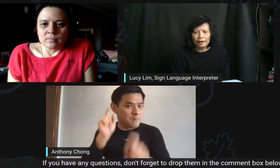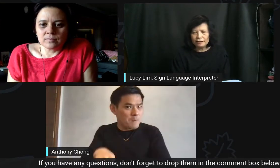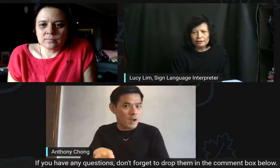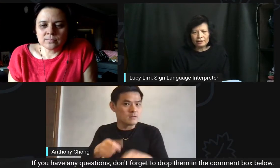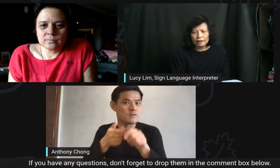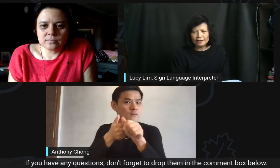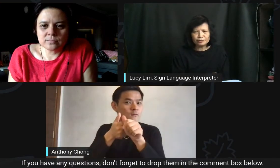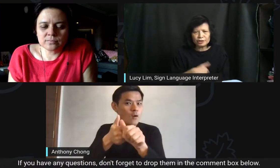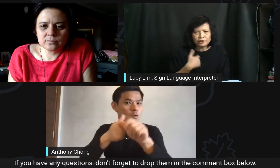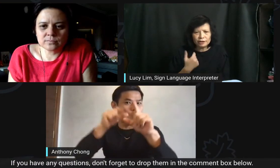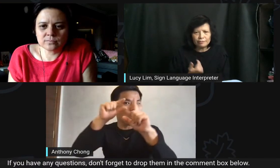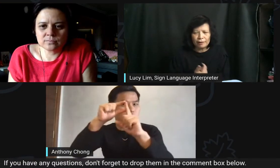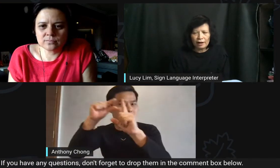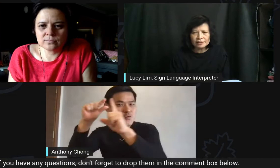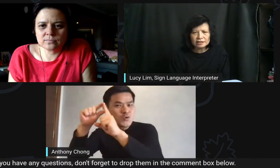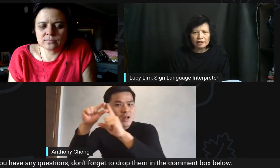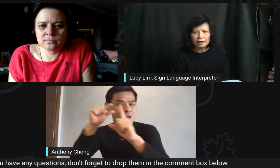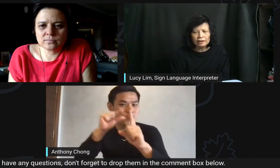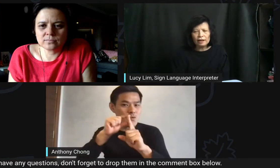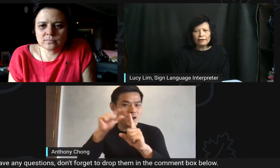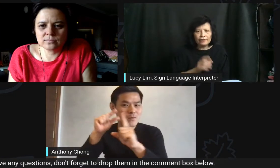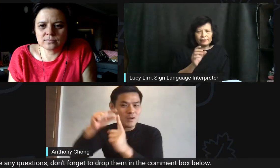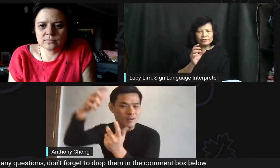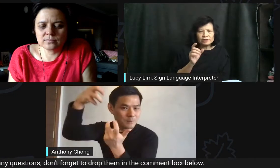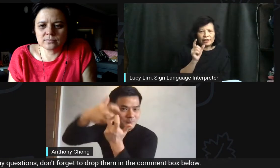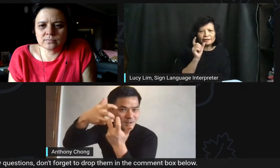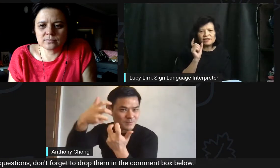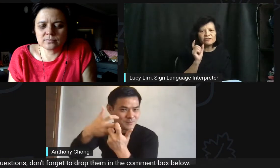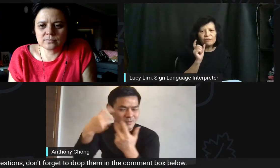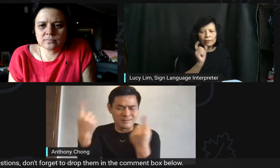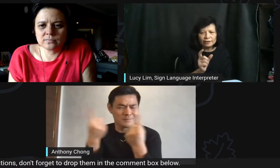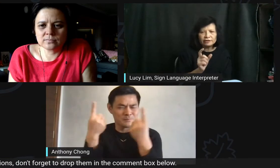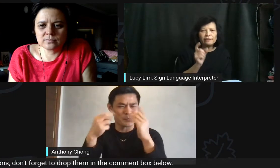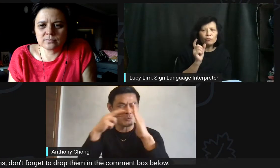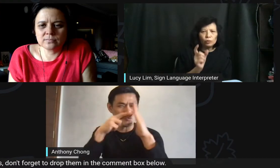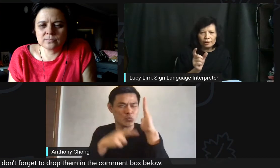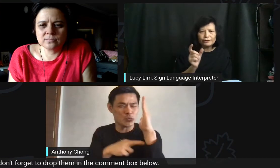in any expression in Bahasa, there is like this verbatim word